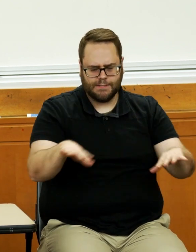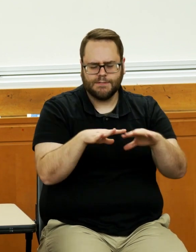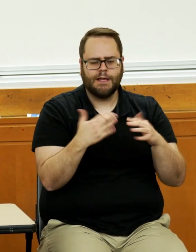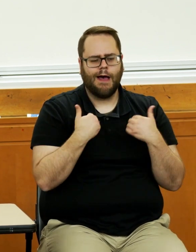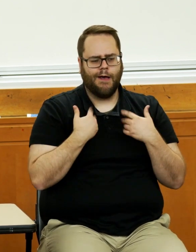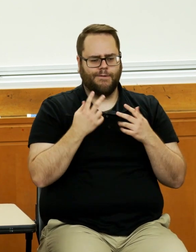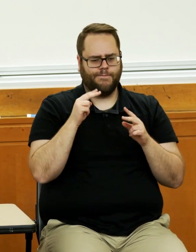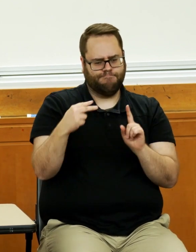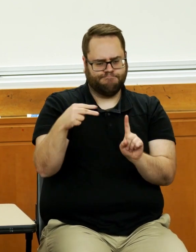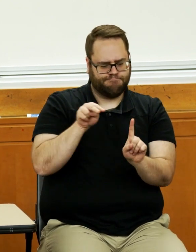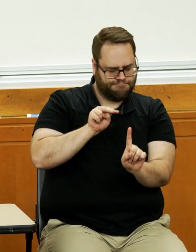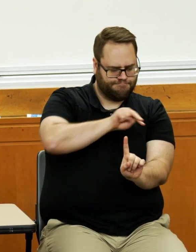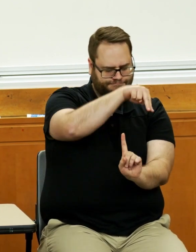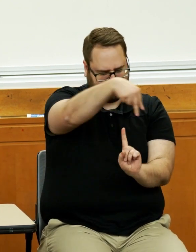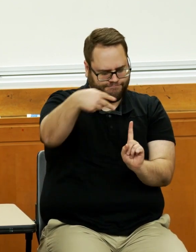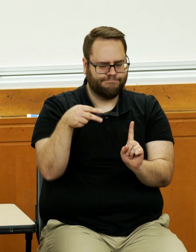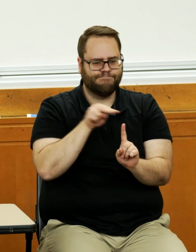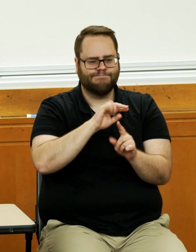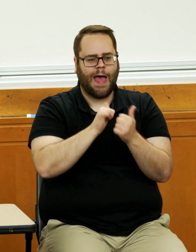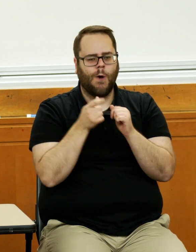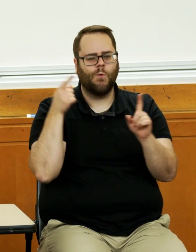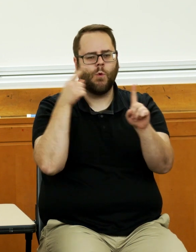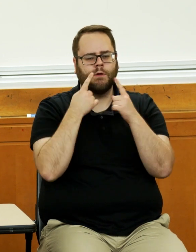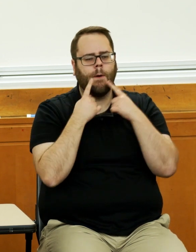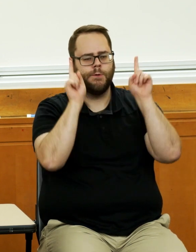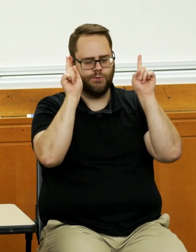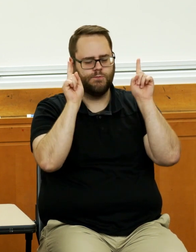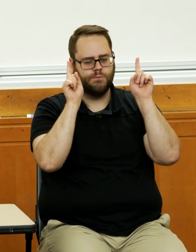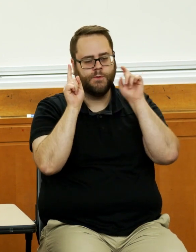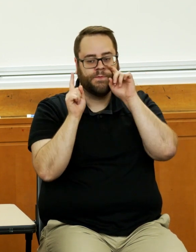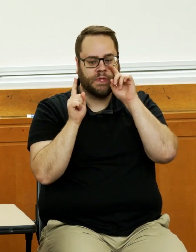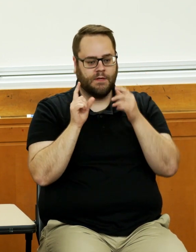views on how to accomplish goals. Sometimes they even have different intermediate goals.